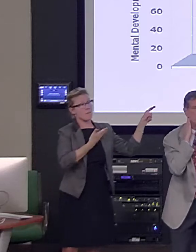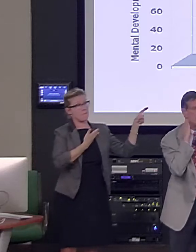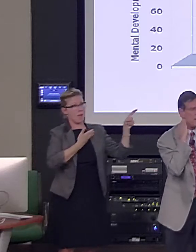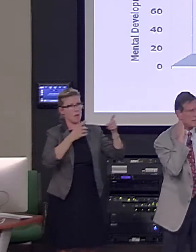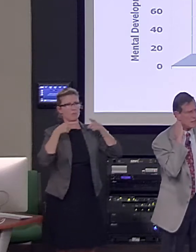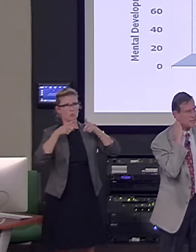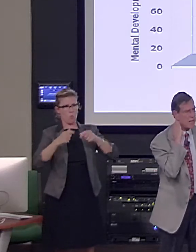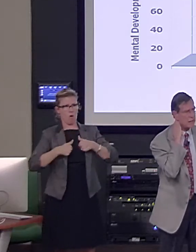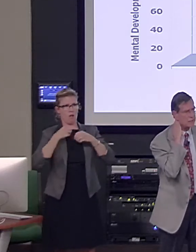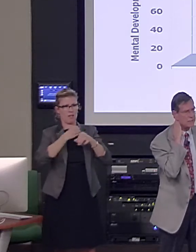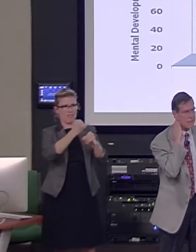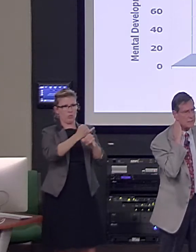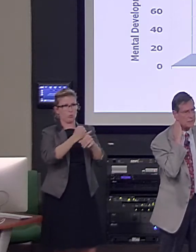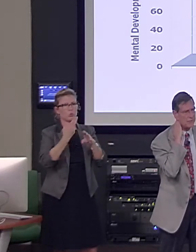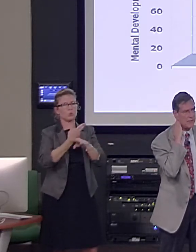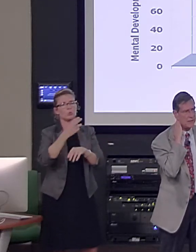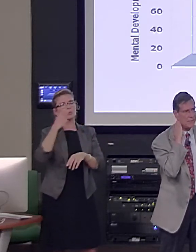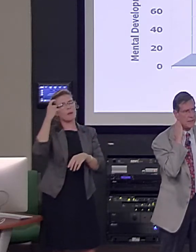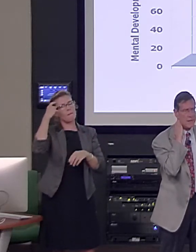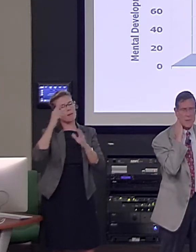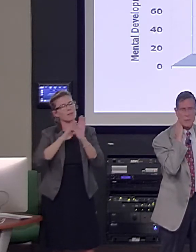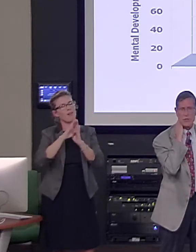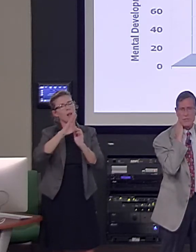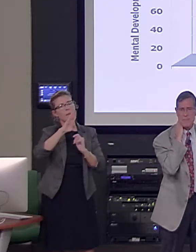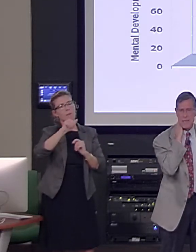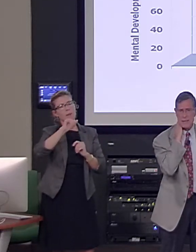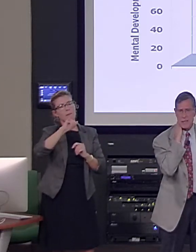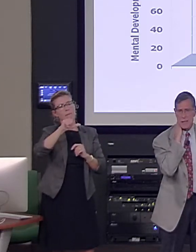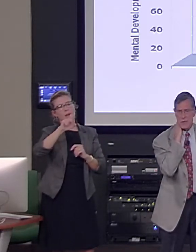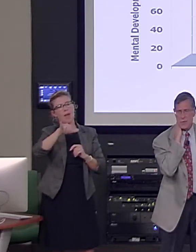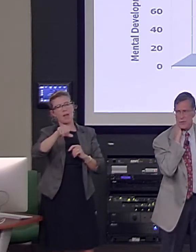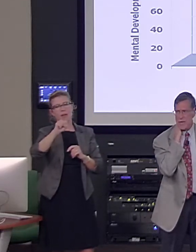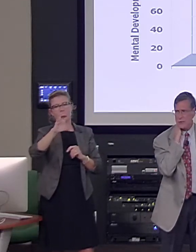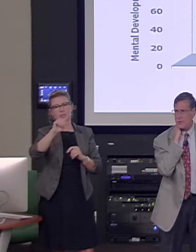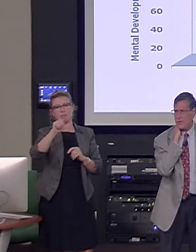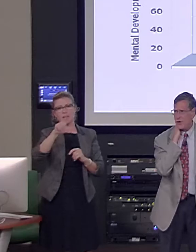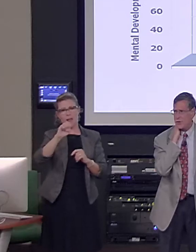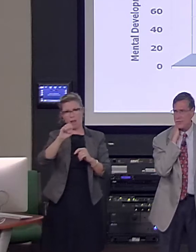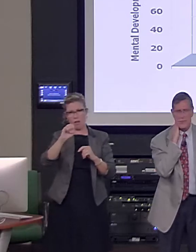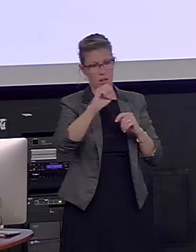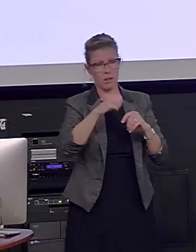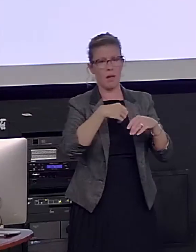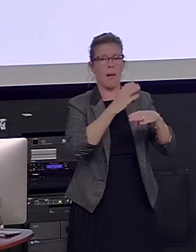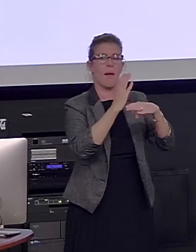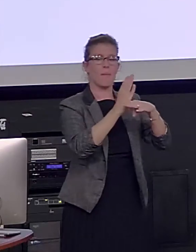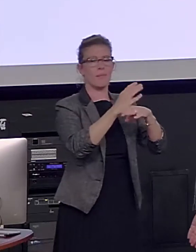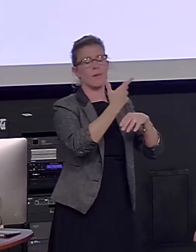We used the Bayley Scale for mental development, which is mean at 100, standard deviation of 15.